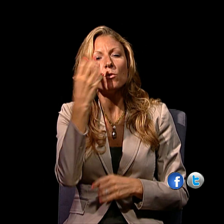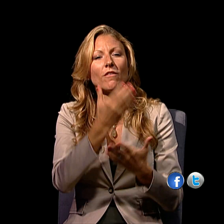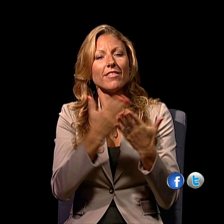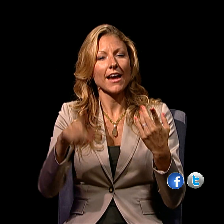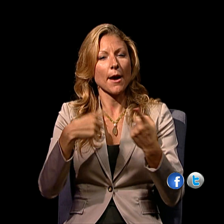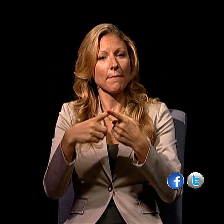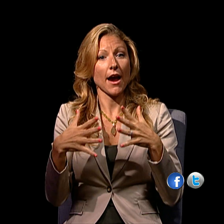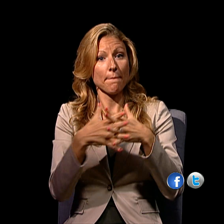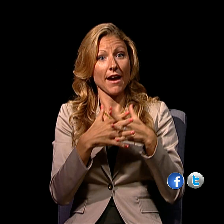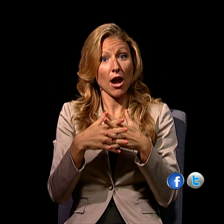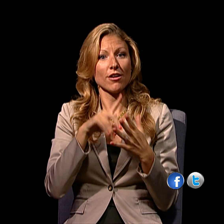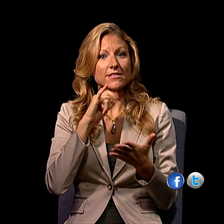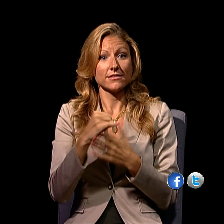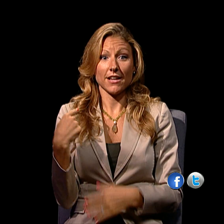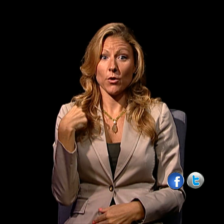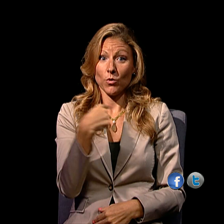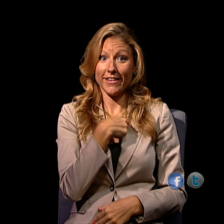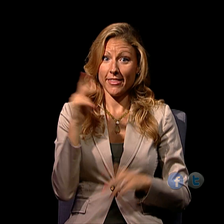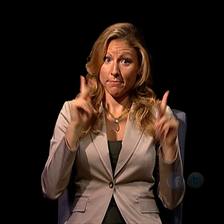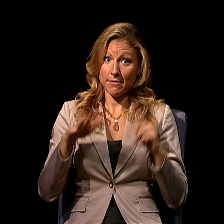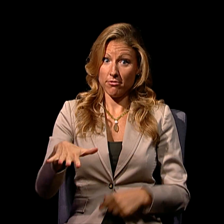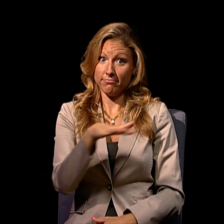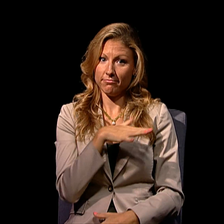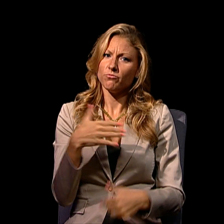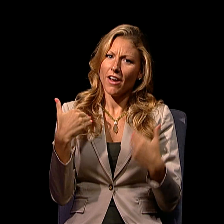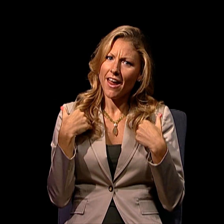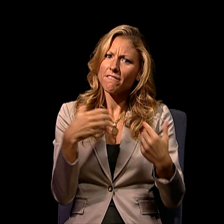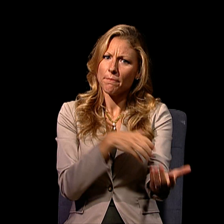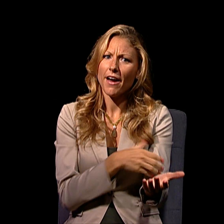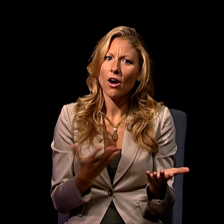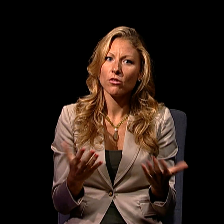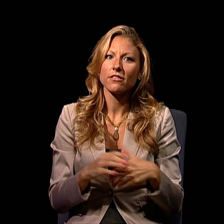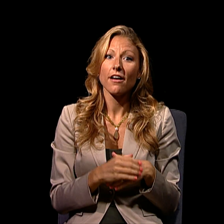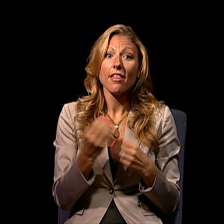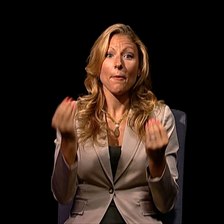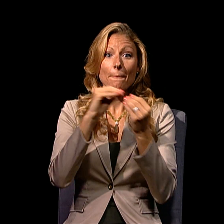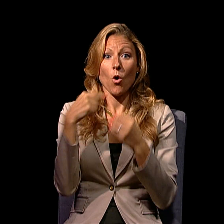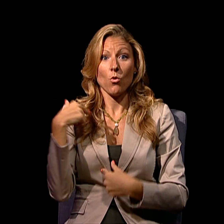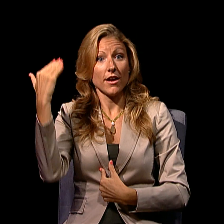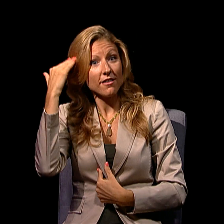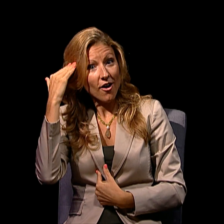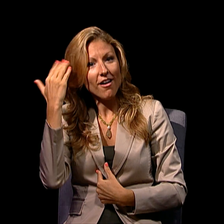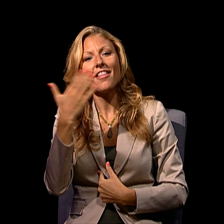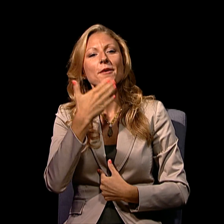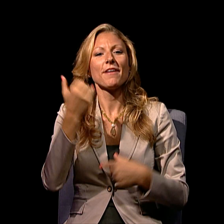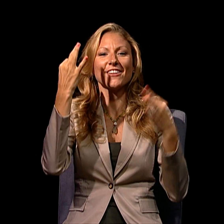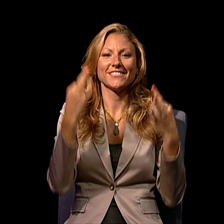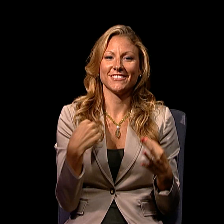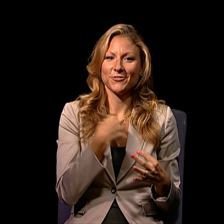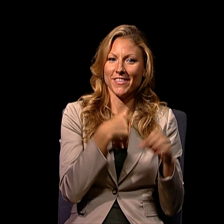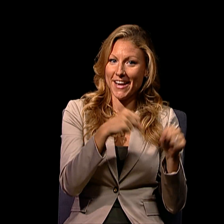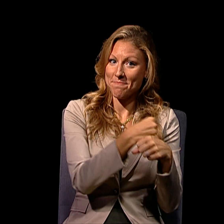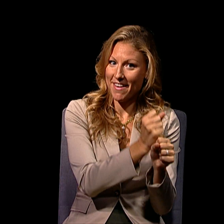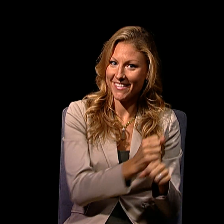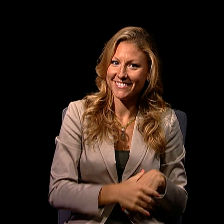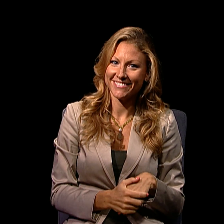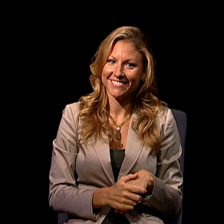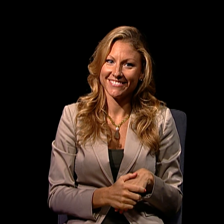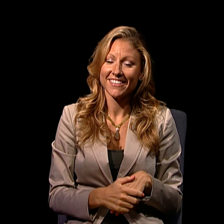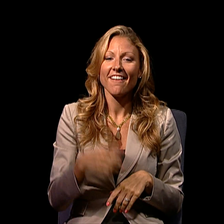ONE BEAUTIFUL THING ABOUT AMERICA IS THAT WE, THE PEOPLE, HAVE POWER. THE MORE WE KNOW, THE BETTER DECISIONS WE CAN MAKE.